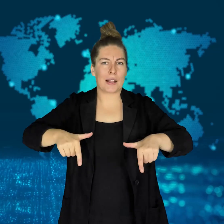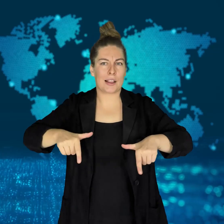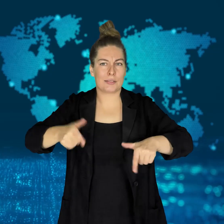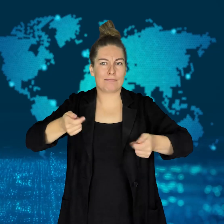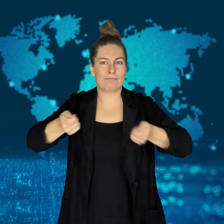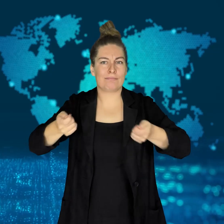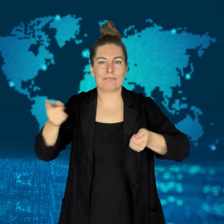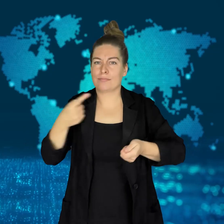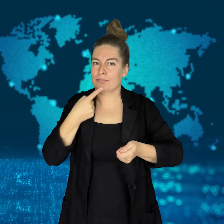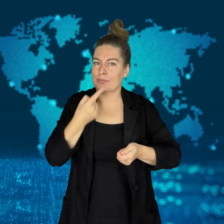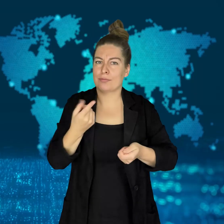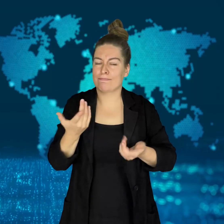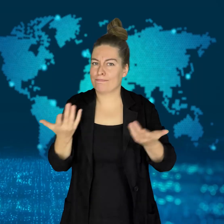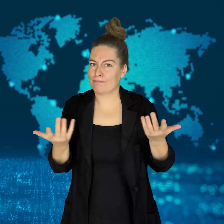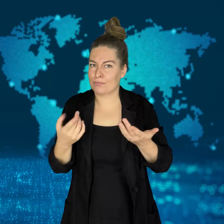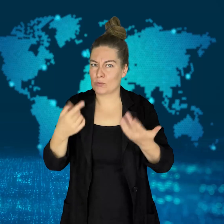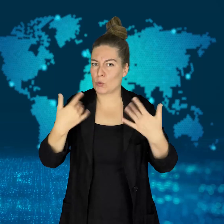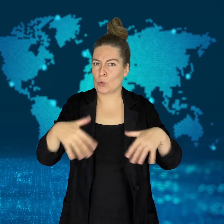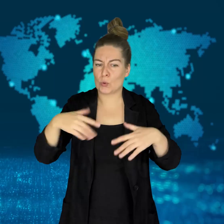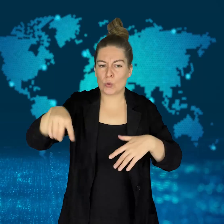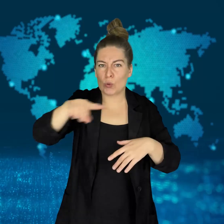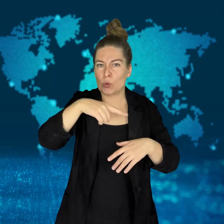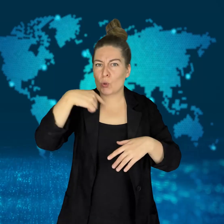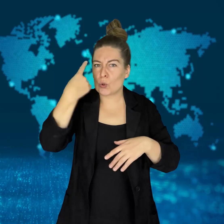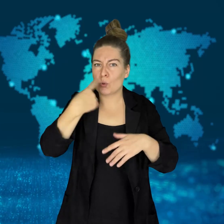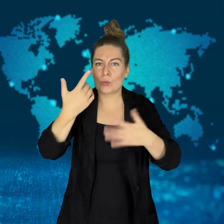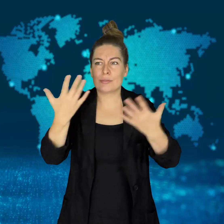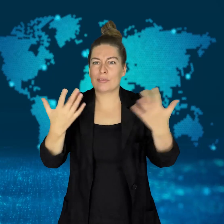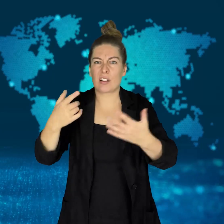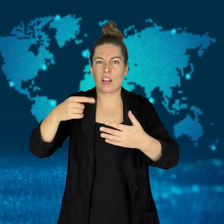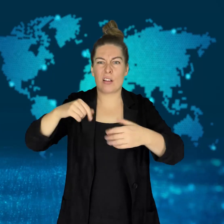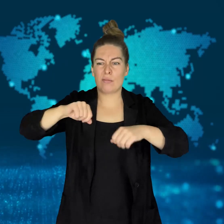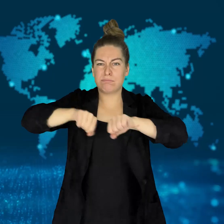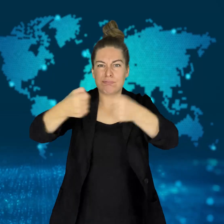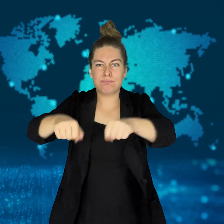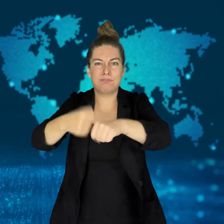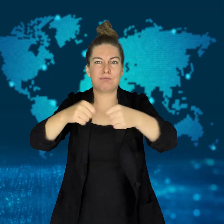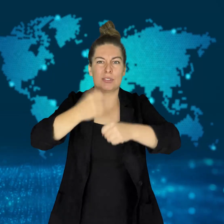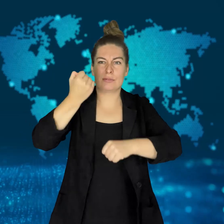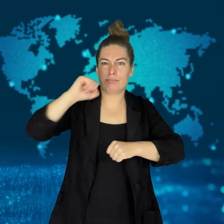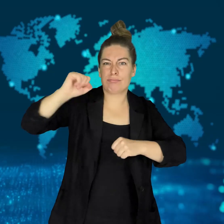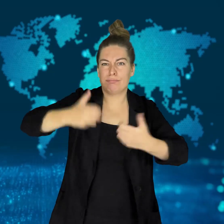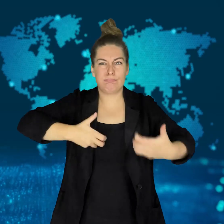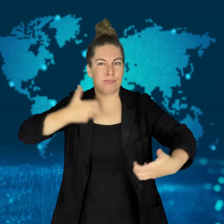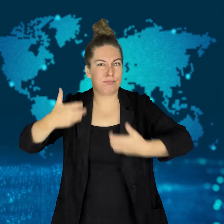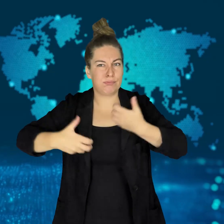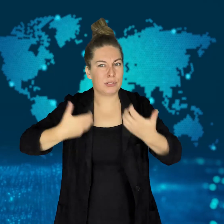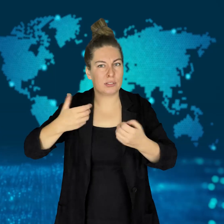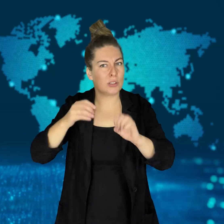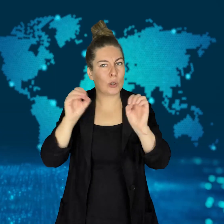He has lived in Ireland for around a year working as a fast-food courier.